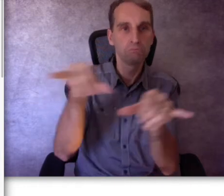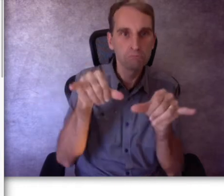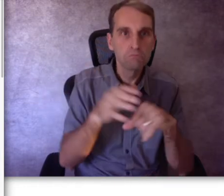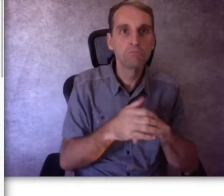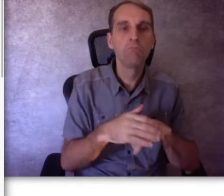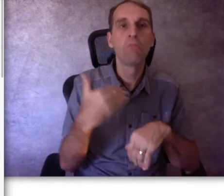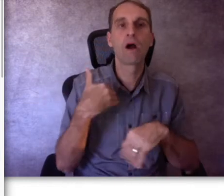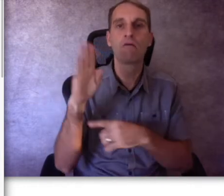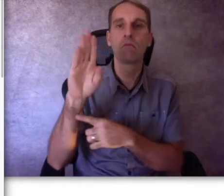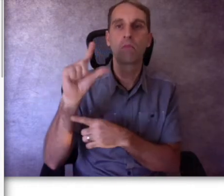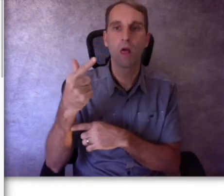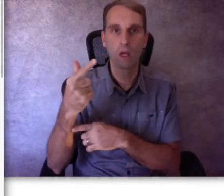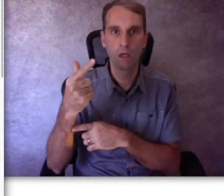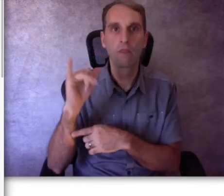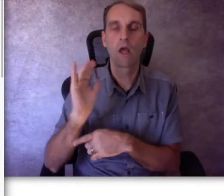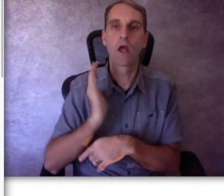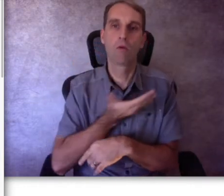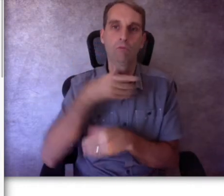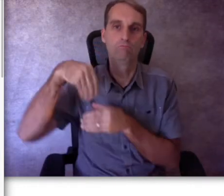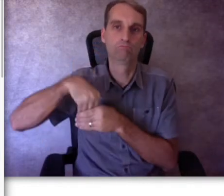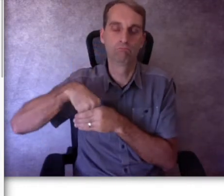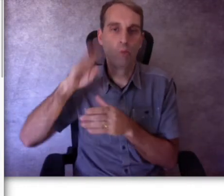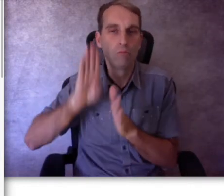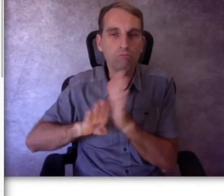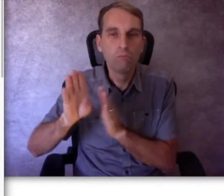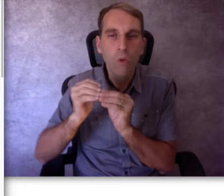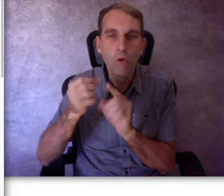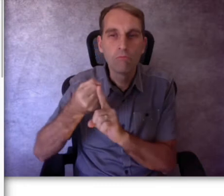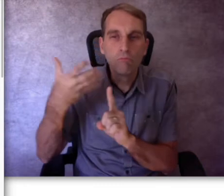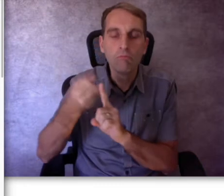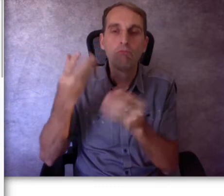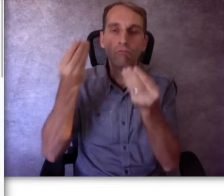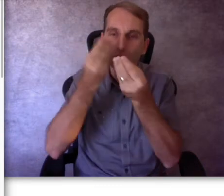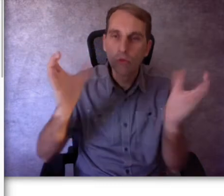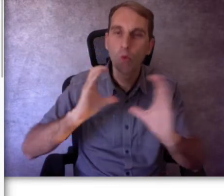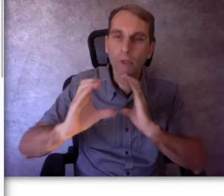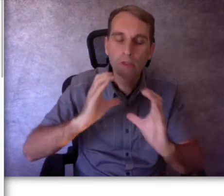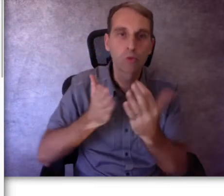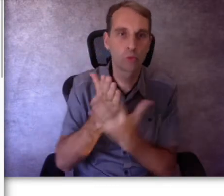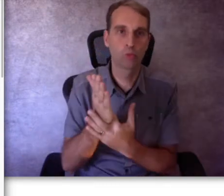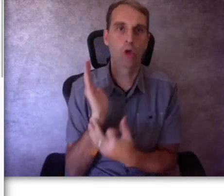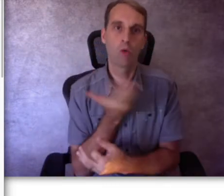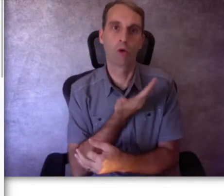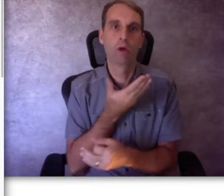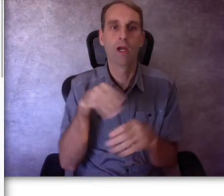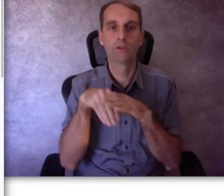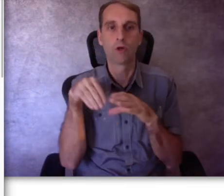of the common elements seen in other journals. We have a blog form where we will release different information.